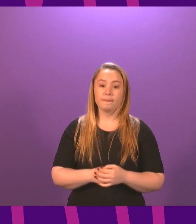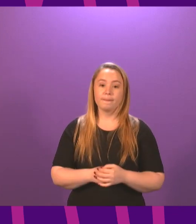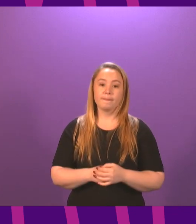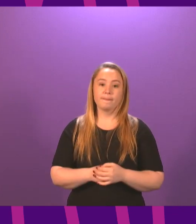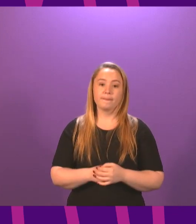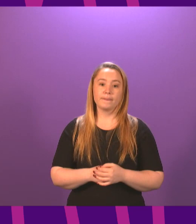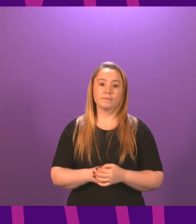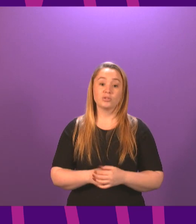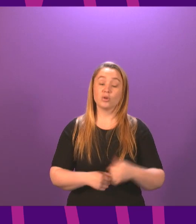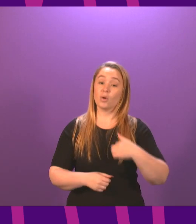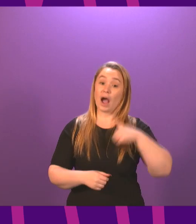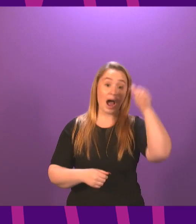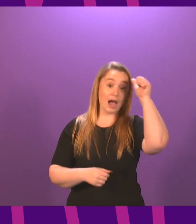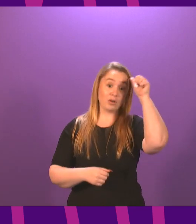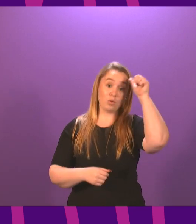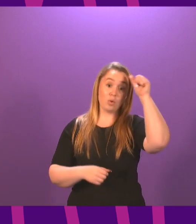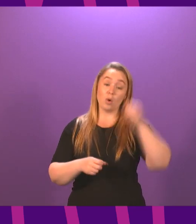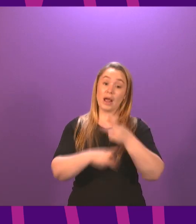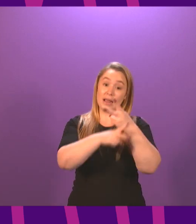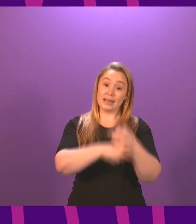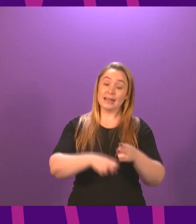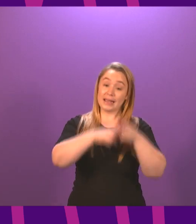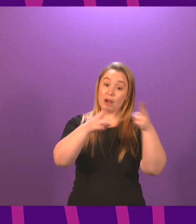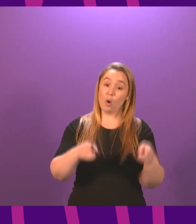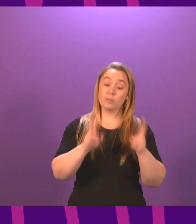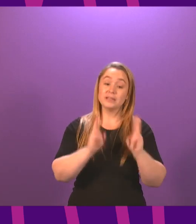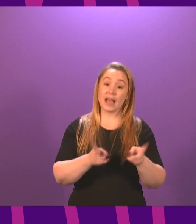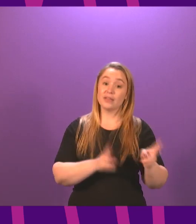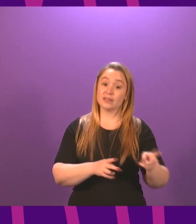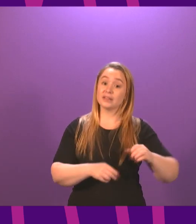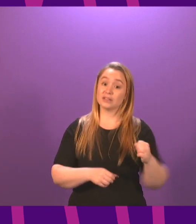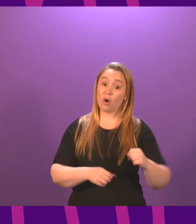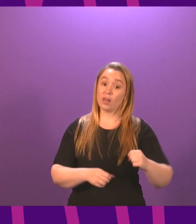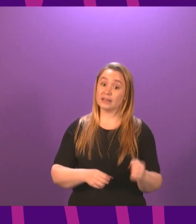will recognise forever that we have had a problem with care home deaths, and I do not